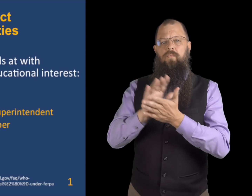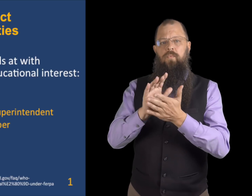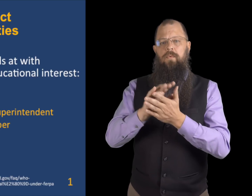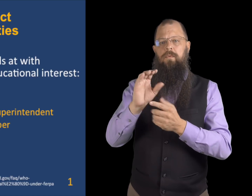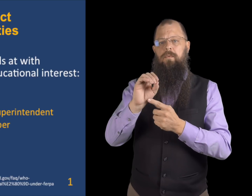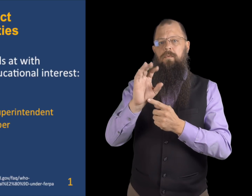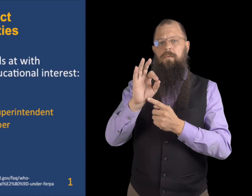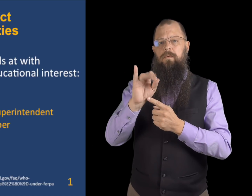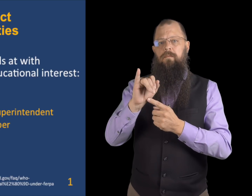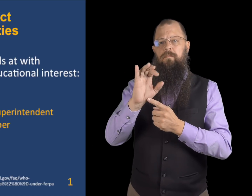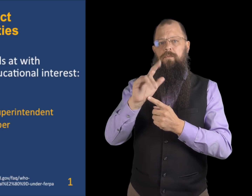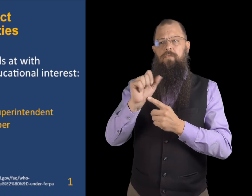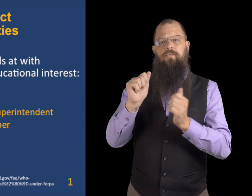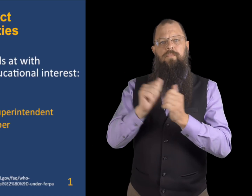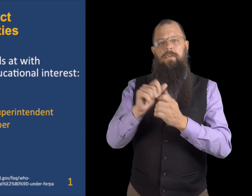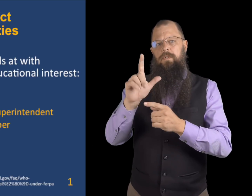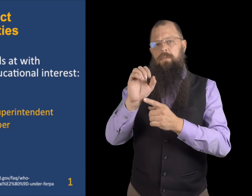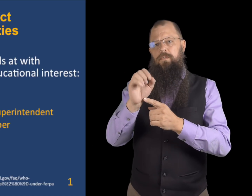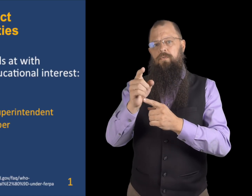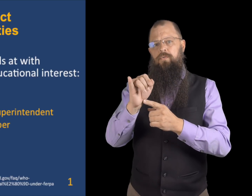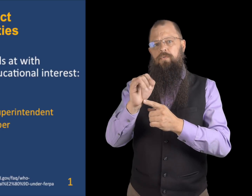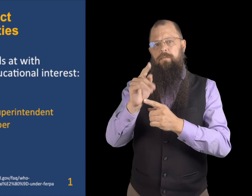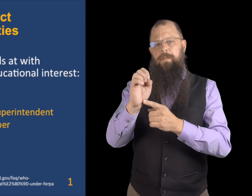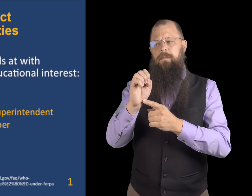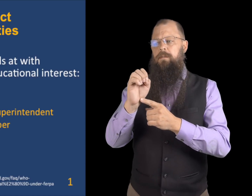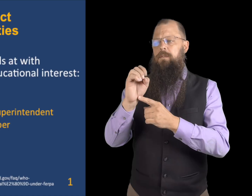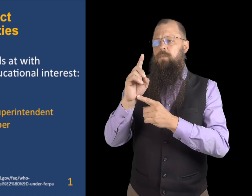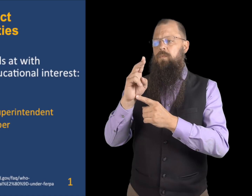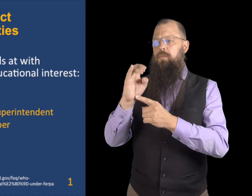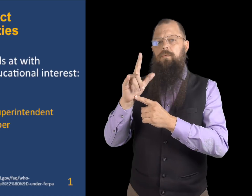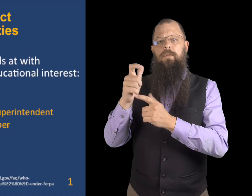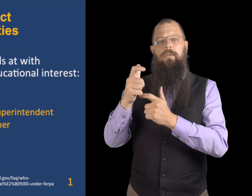Individuals listed here are school officials with Legitimate Educational